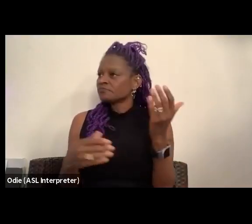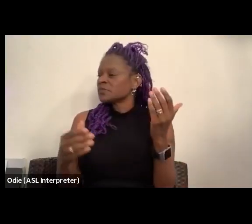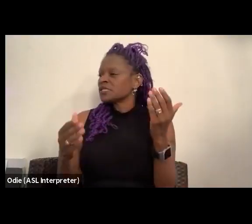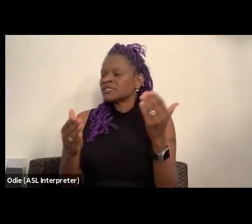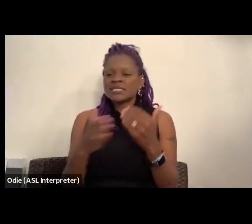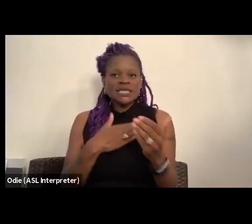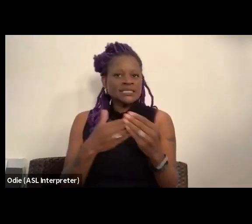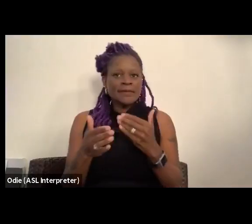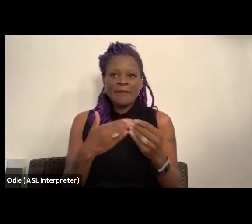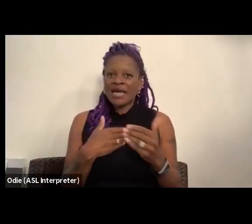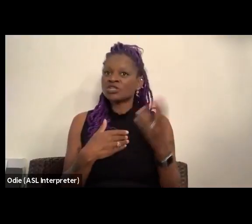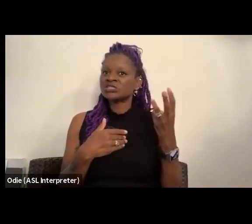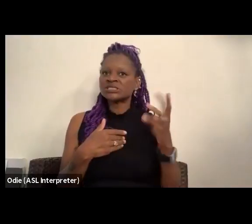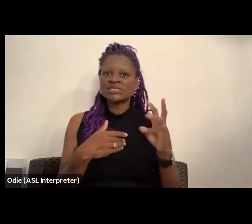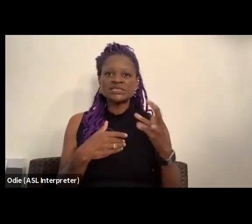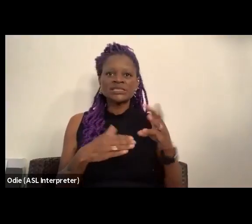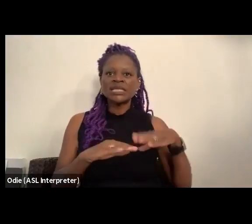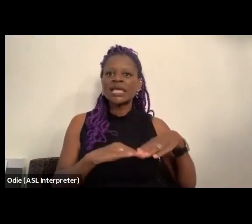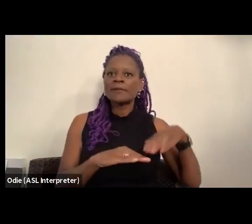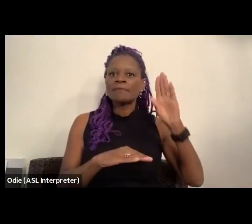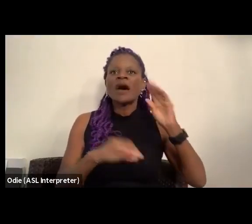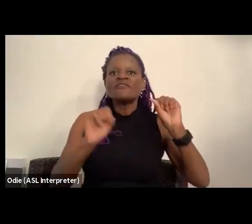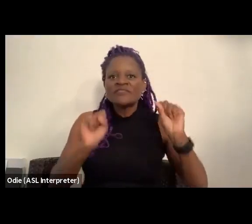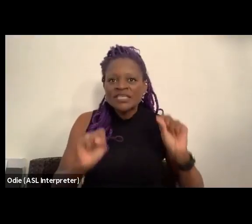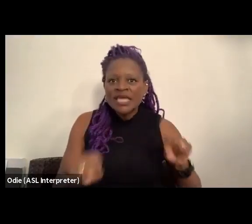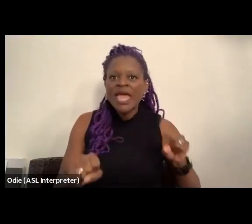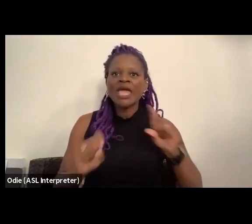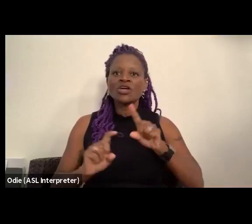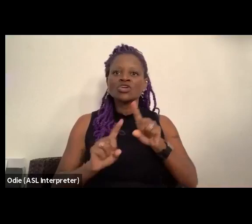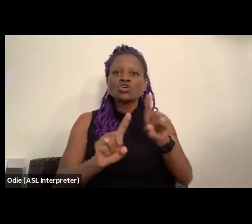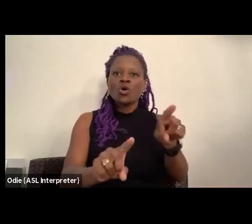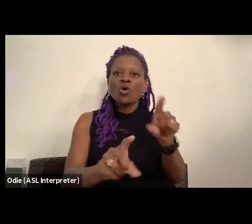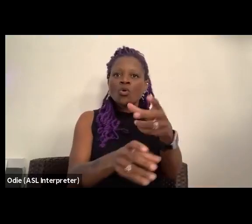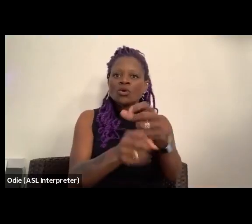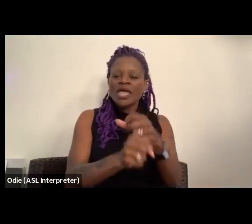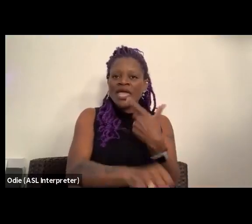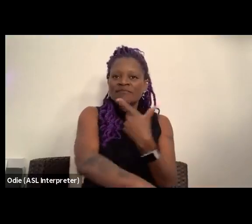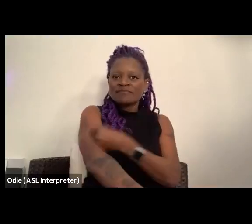We're bracing for that date and the demand it will put on our limited supply of vaccine.